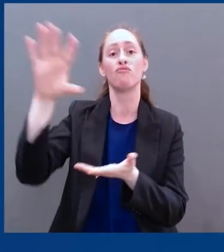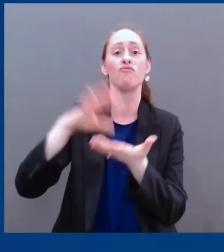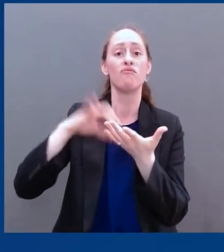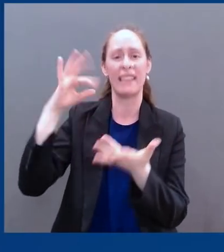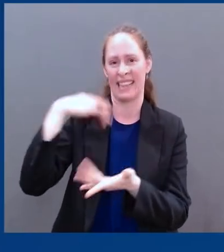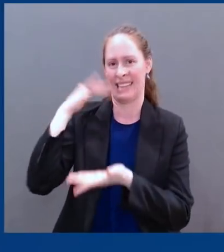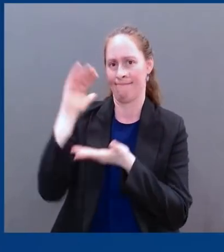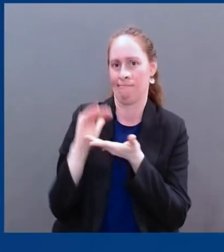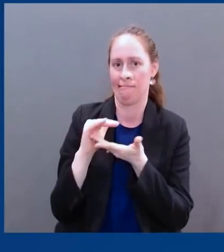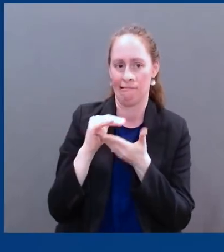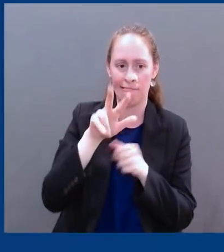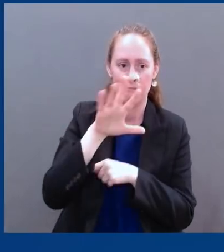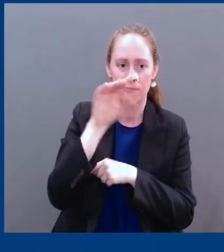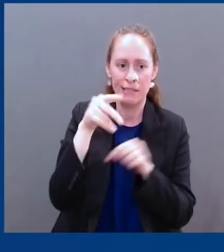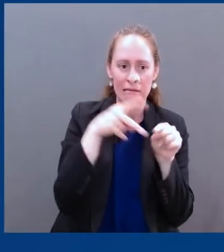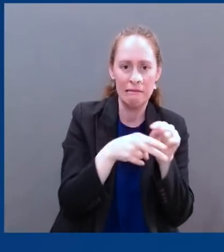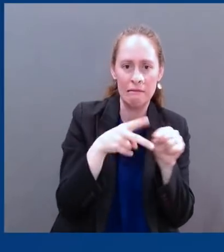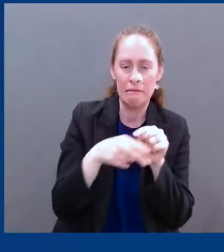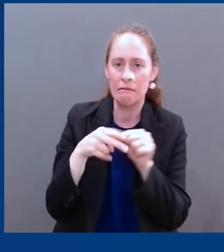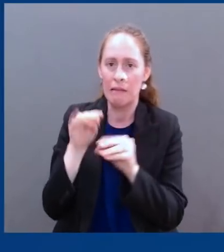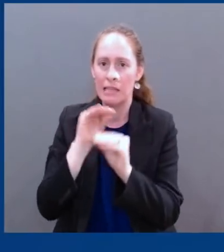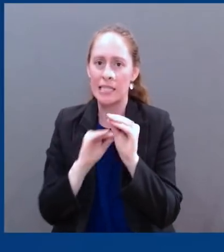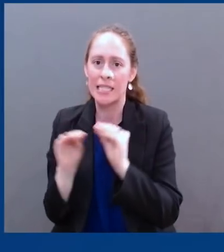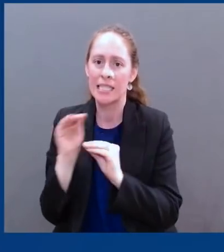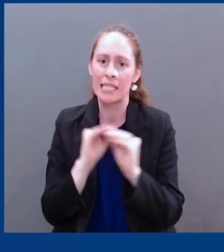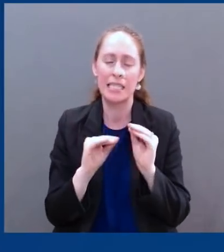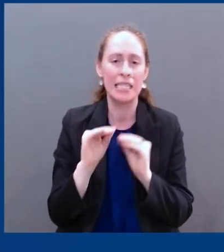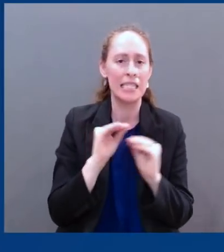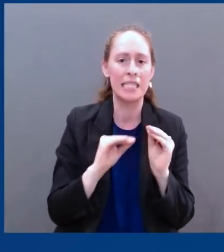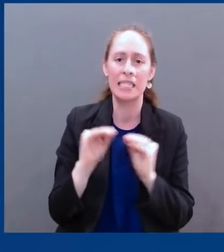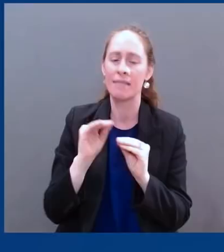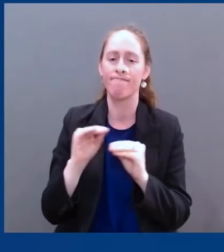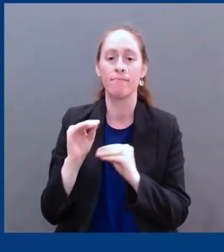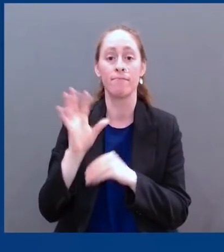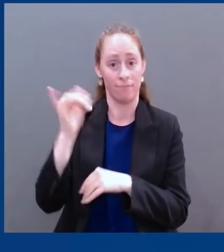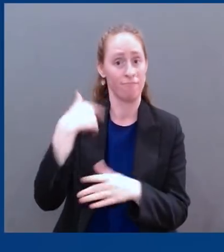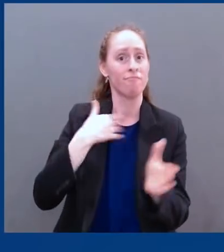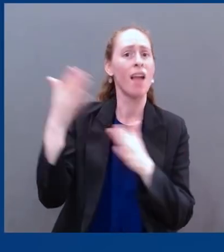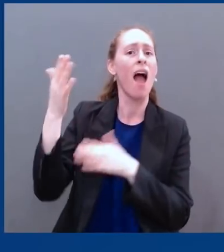to purchase more doses of AstraZeneca's preventive therapies for Americans who are immunocompromised.